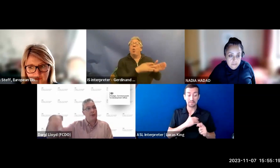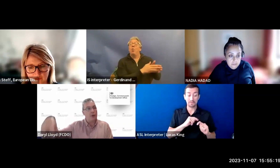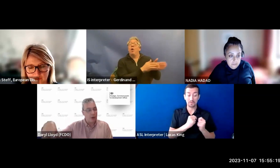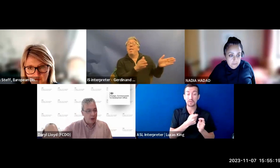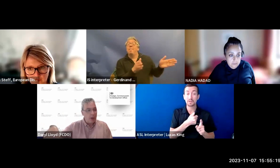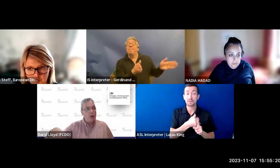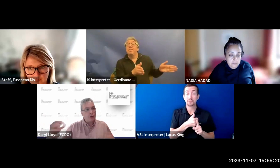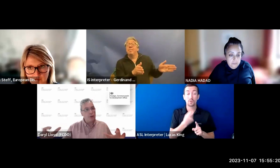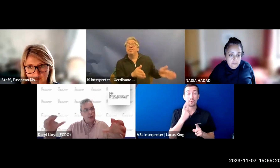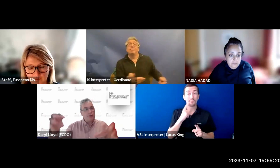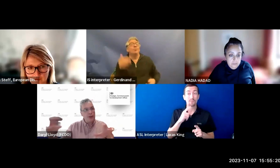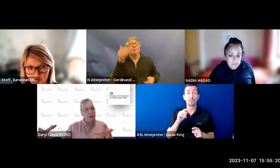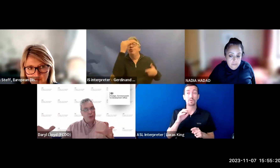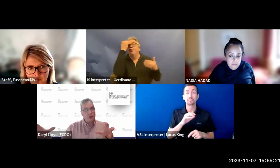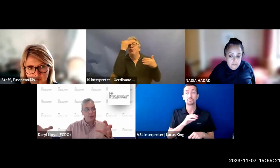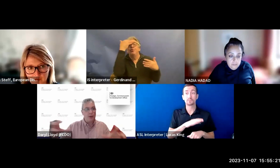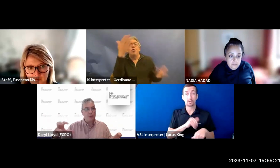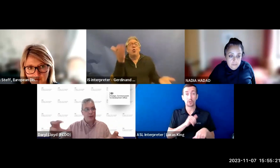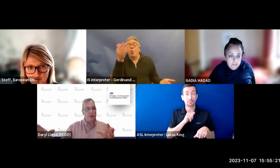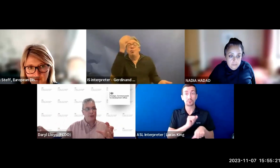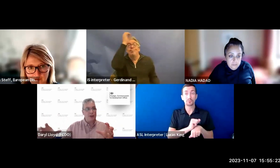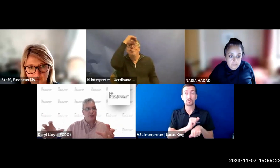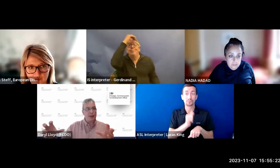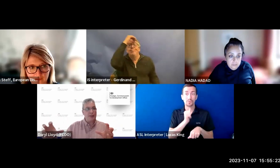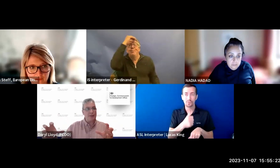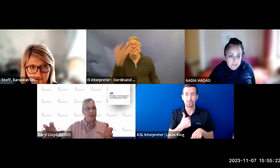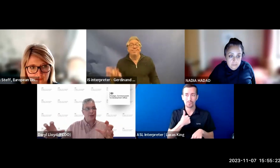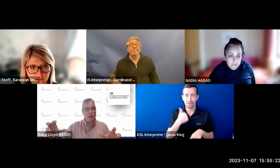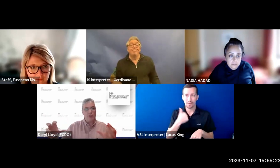don't have the knowledge. You need to work from both sides,